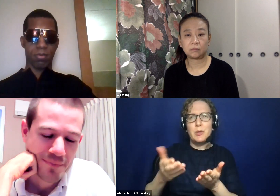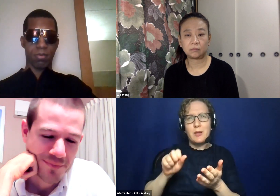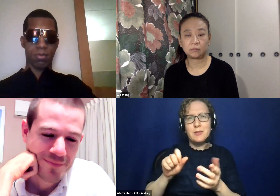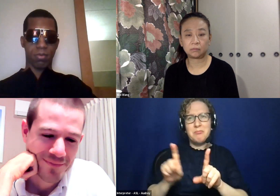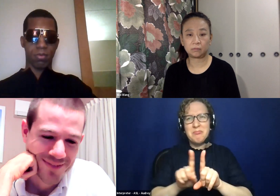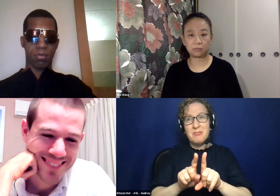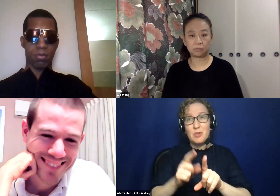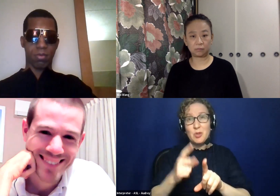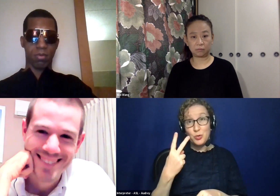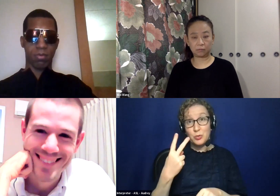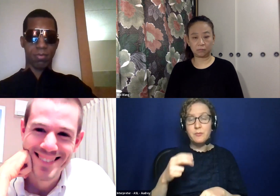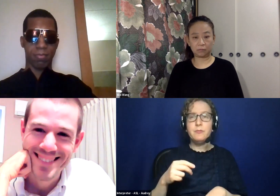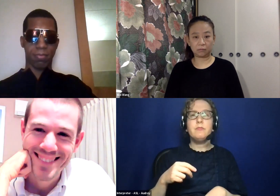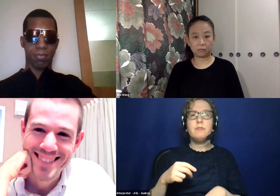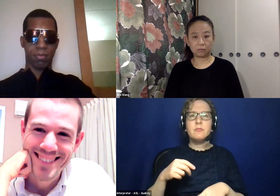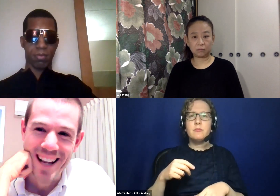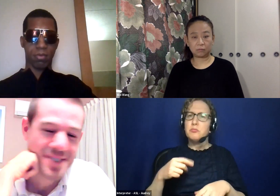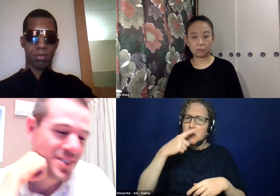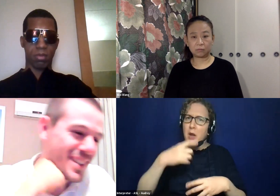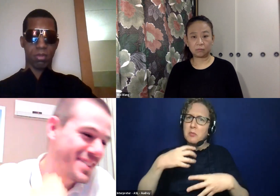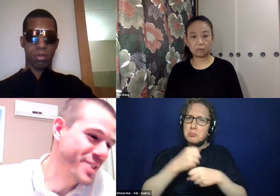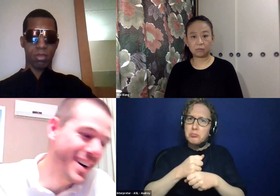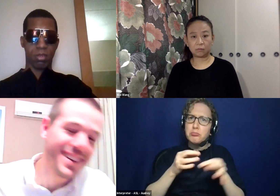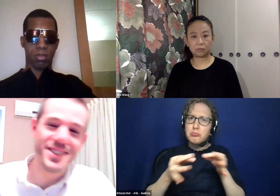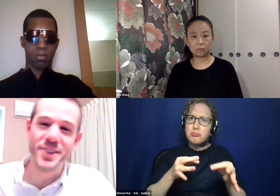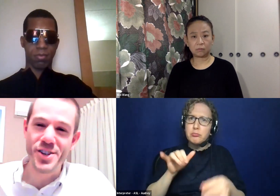explain this in a nutshell to someone. >> SERGIO TALEISNIK: Absolutely. Let's